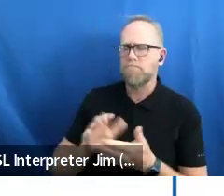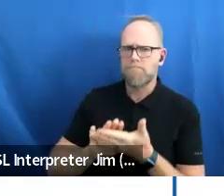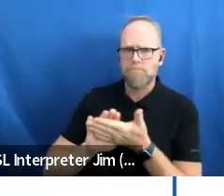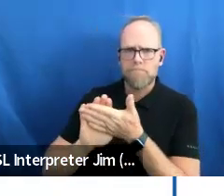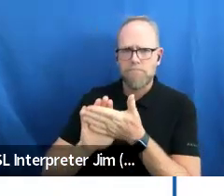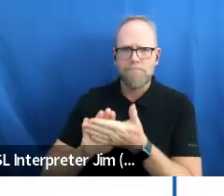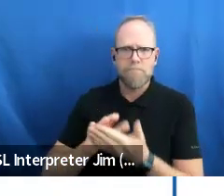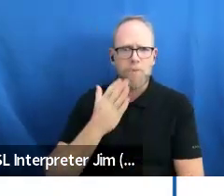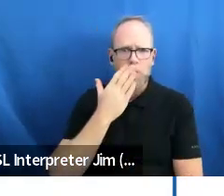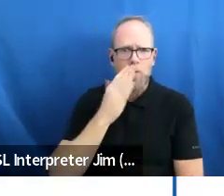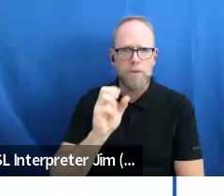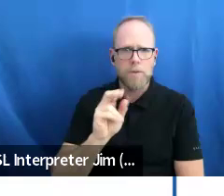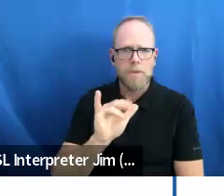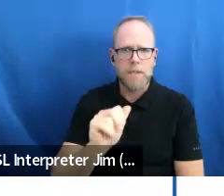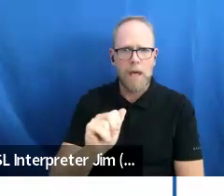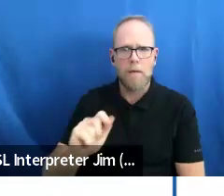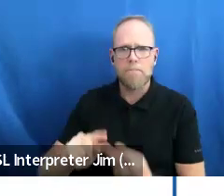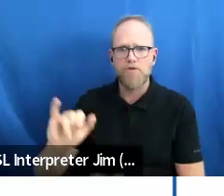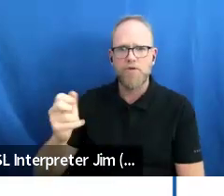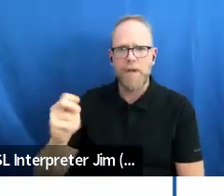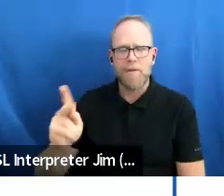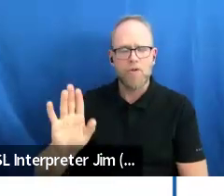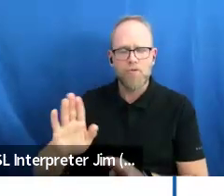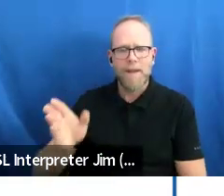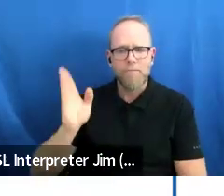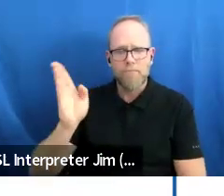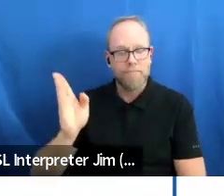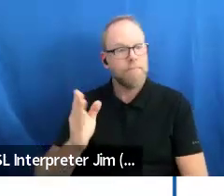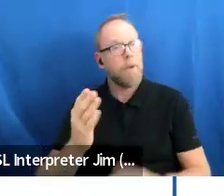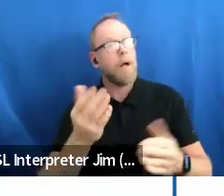you can submit any questions or comments that you would like in the webinar chat.